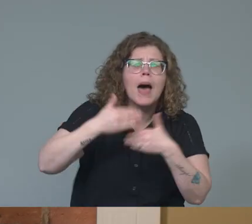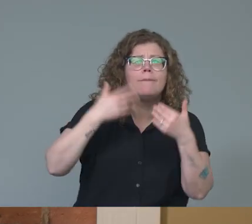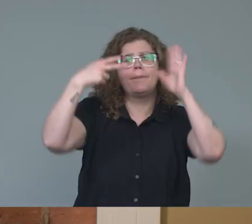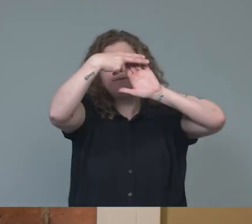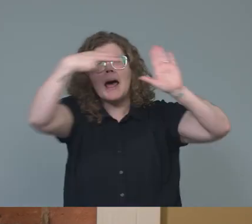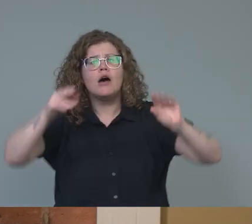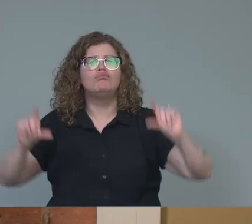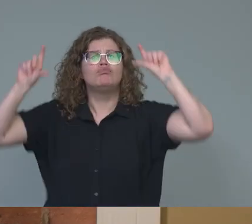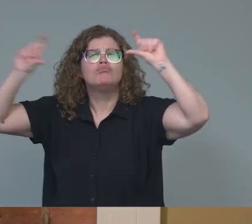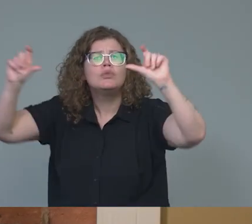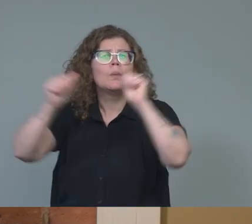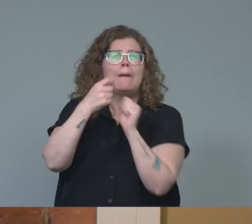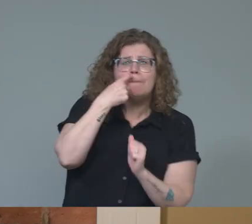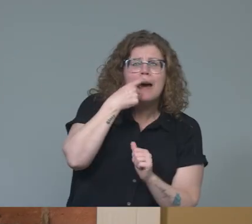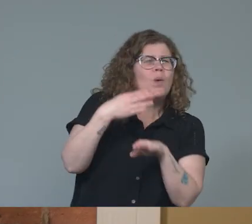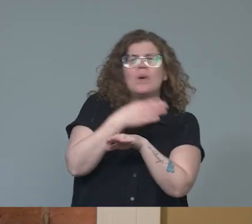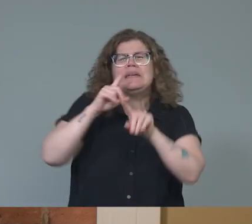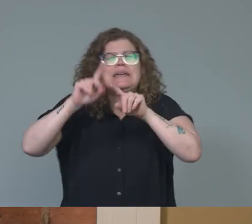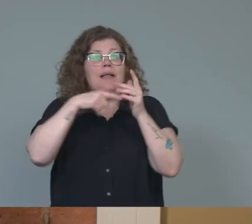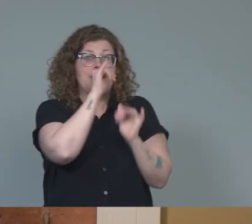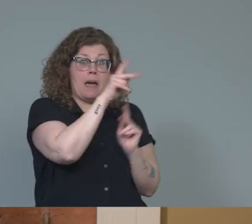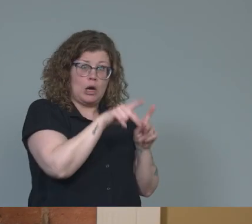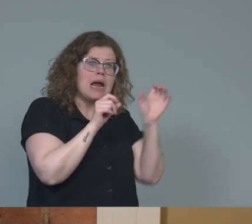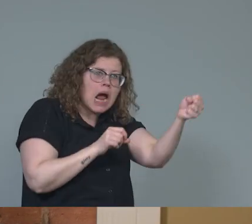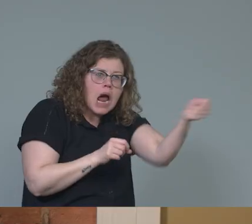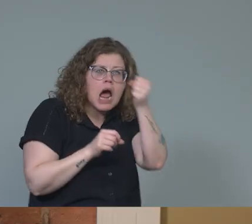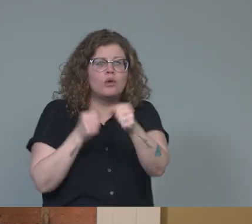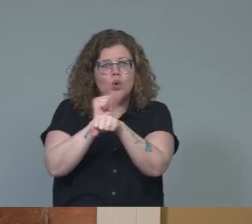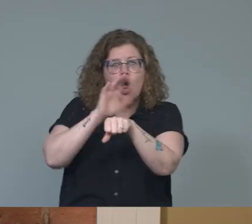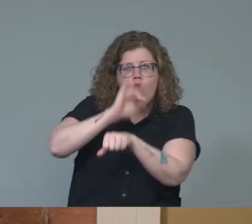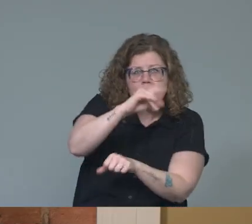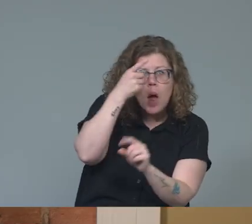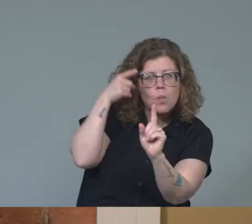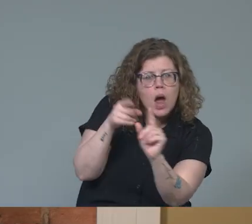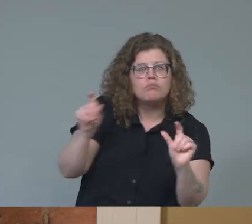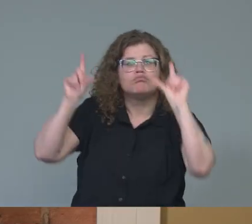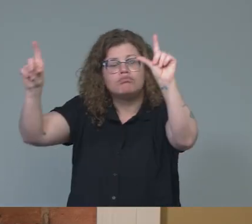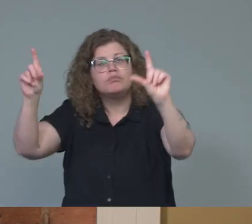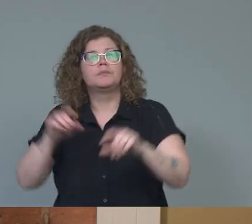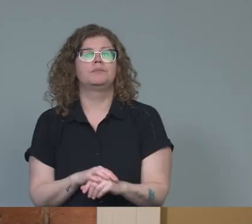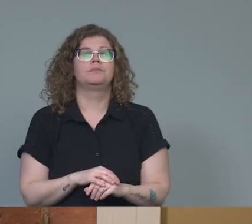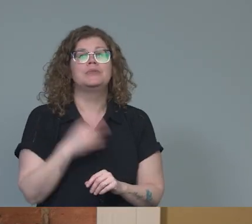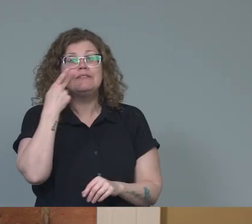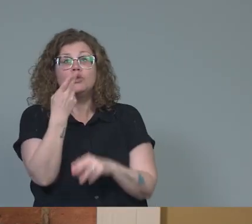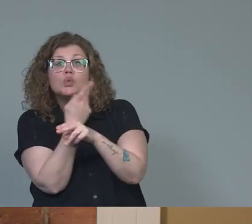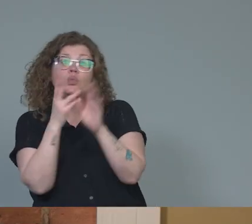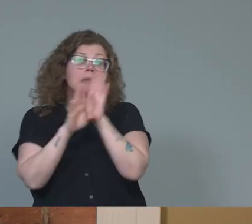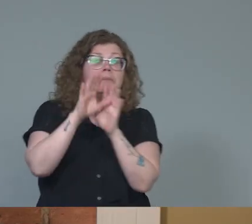This is why it's a little nerve wracking when you're new to this as an artist. That's where you want to bring in people like engineers,